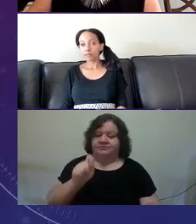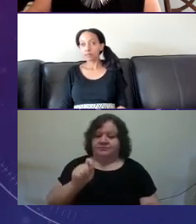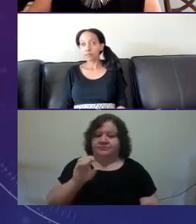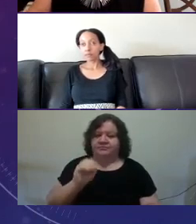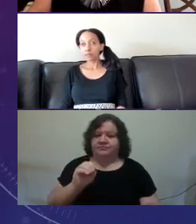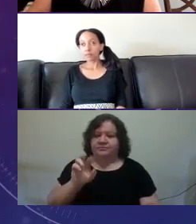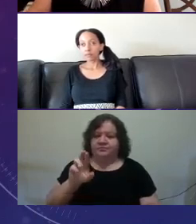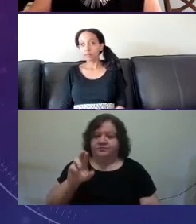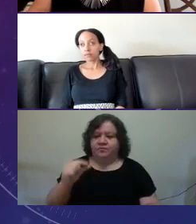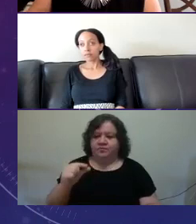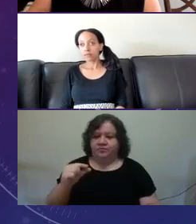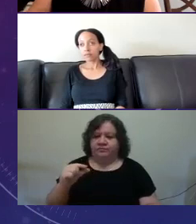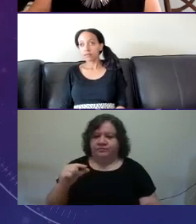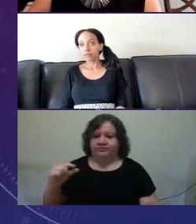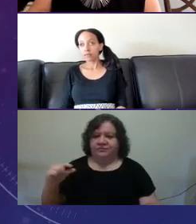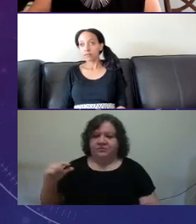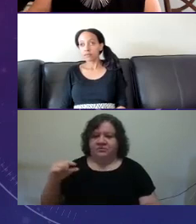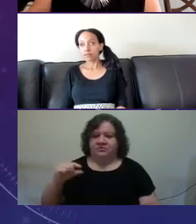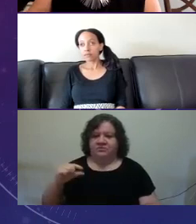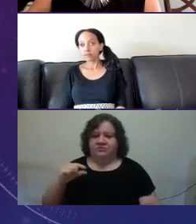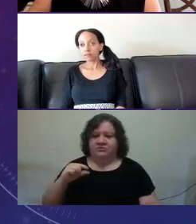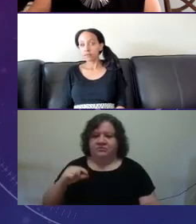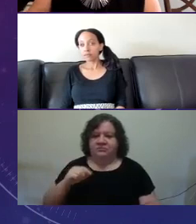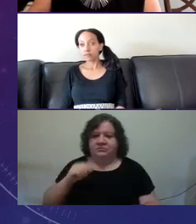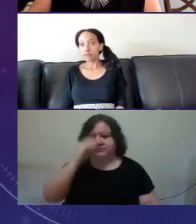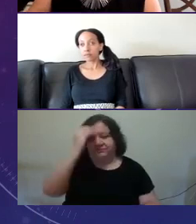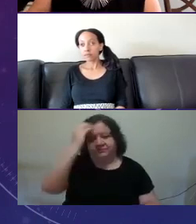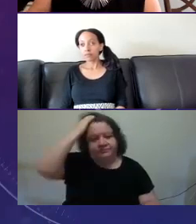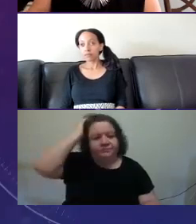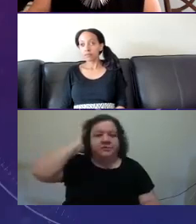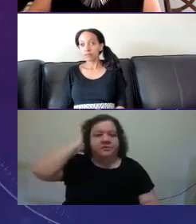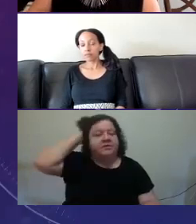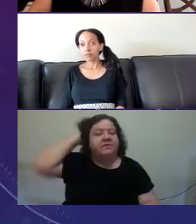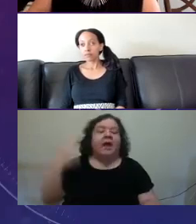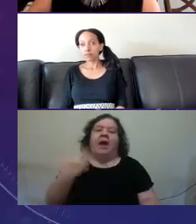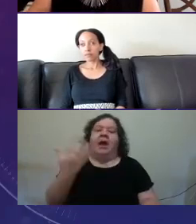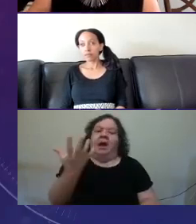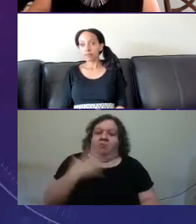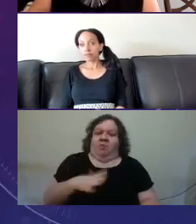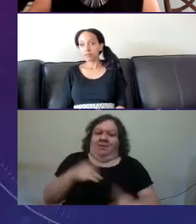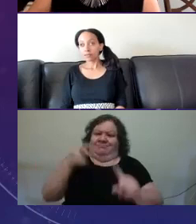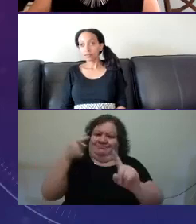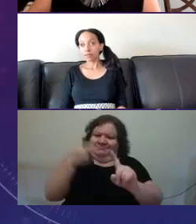deafblindness what they prefer what they need the second thing I heard from her